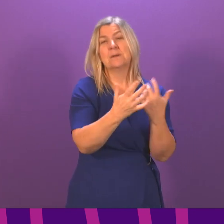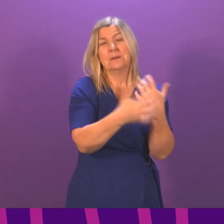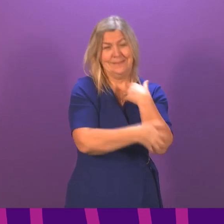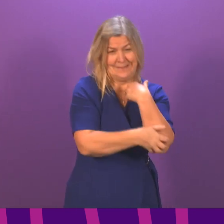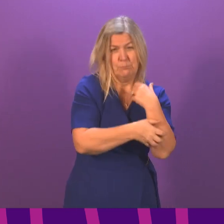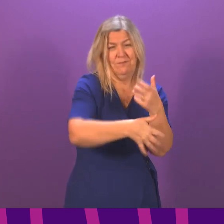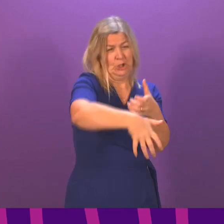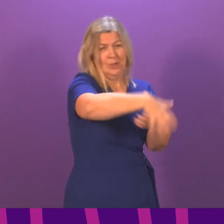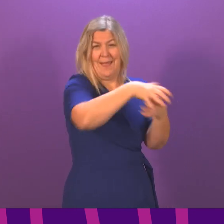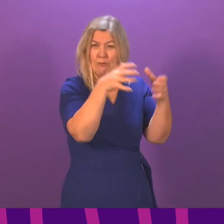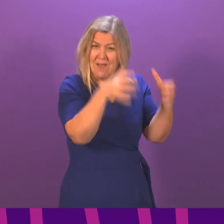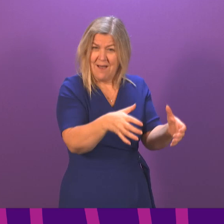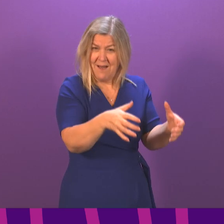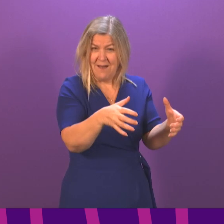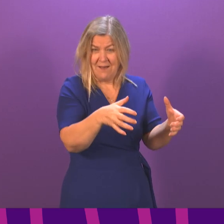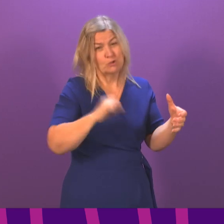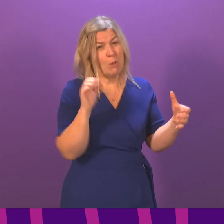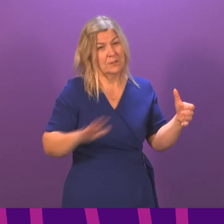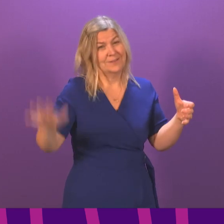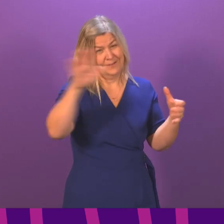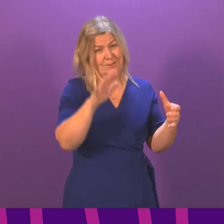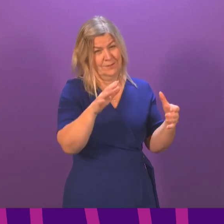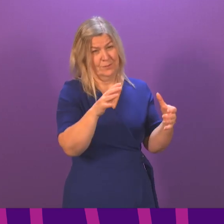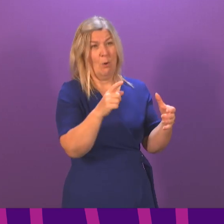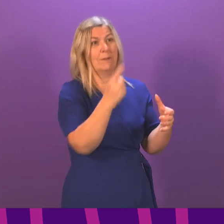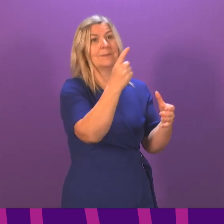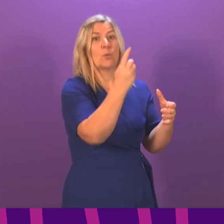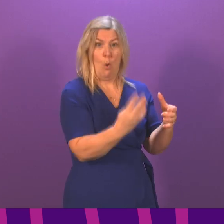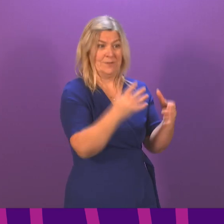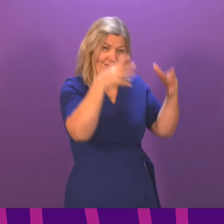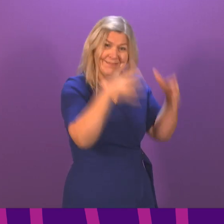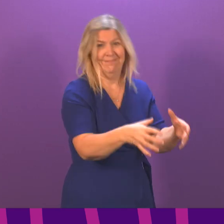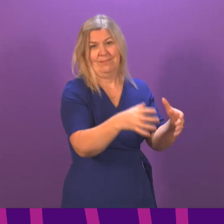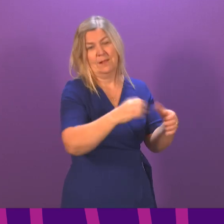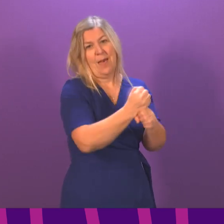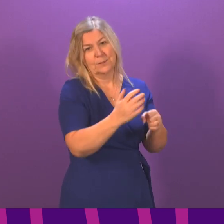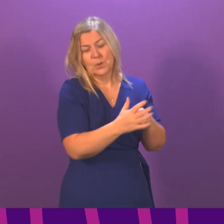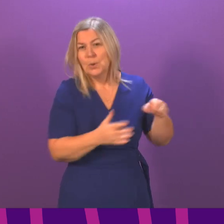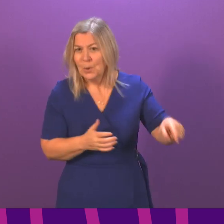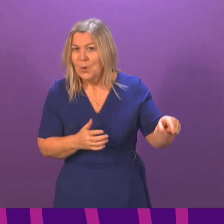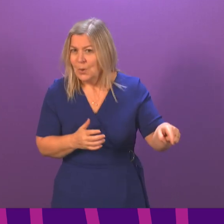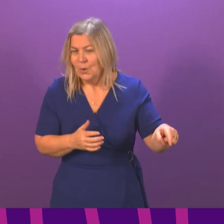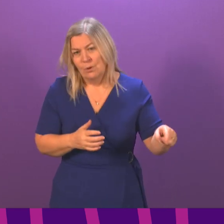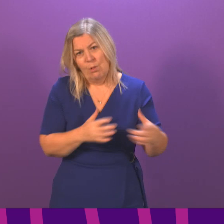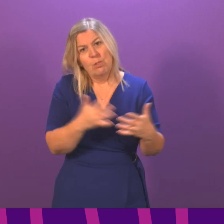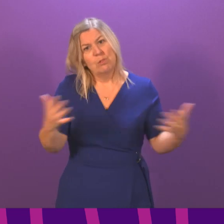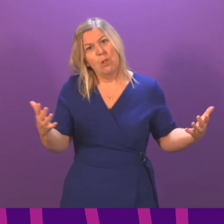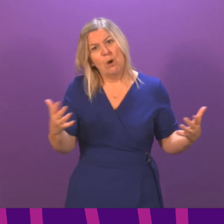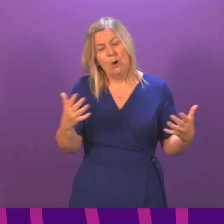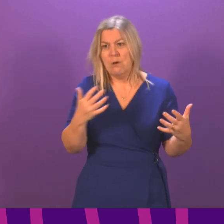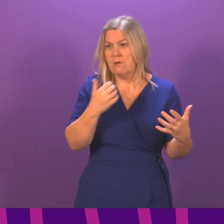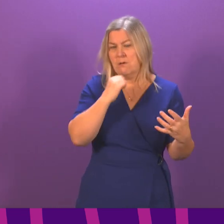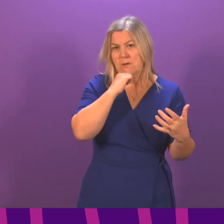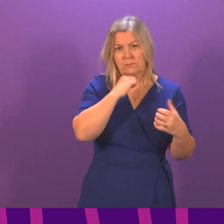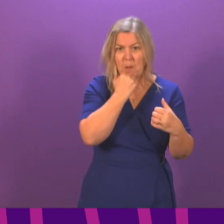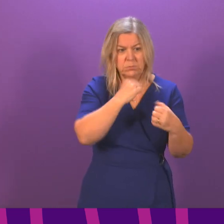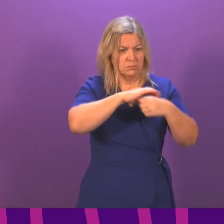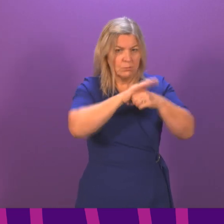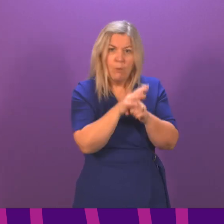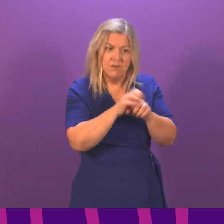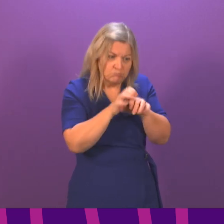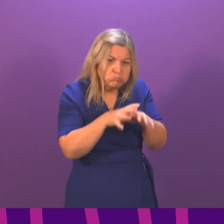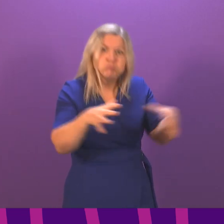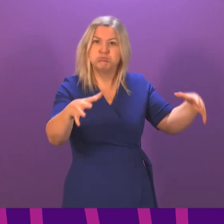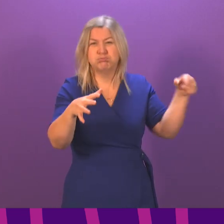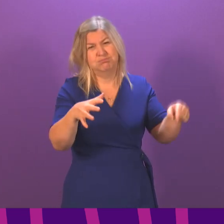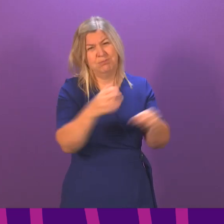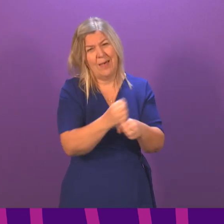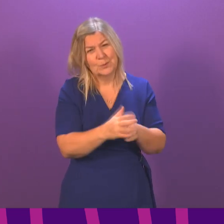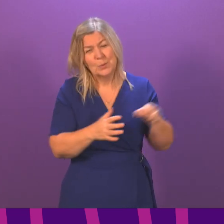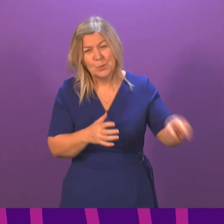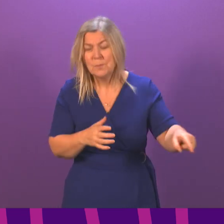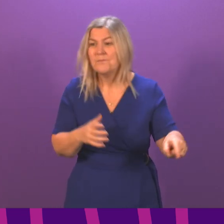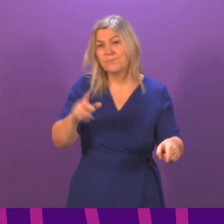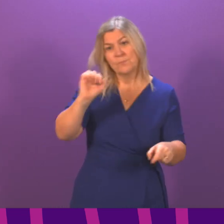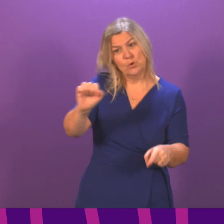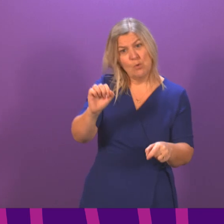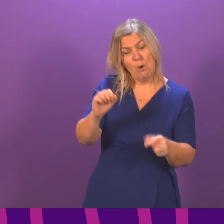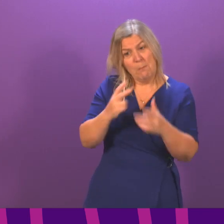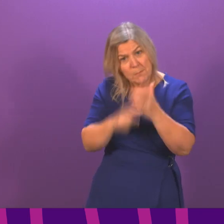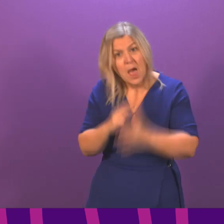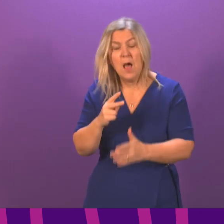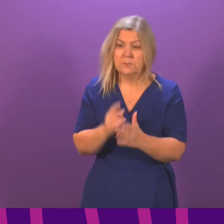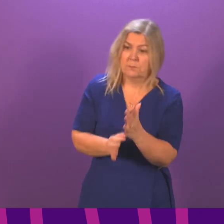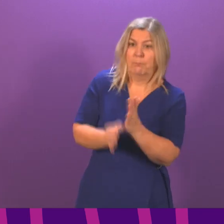link between poverty and Covid infection rates. Will the Government commit to ensuring that